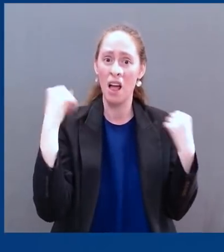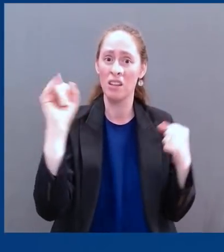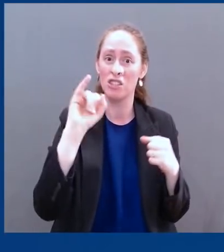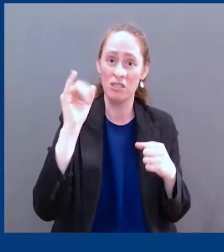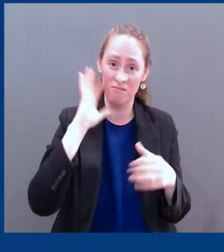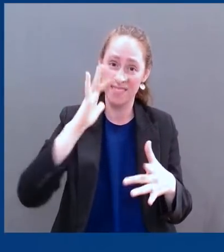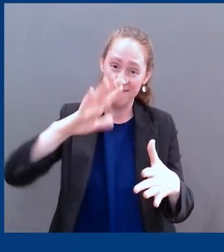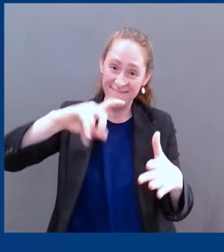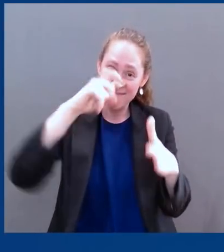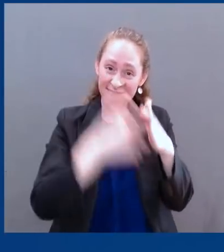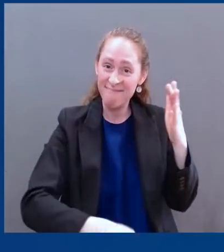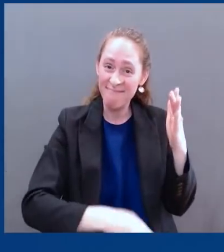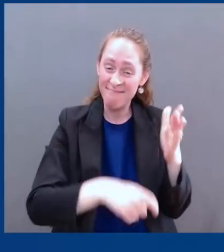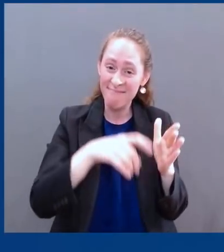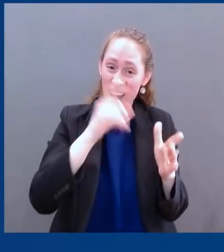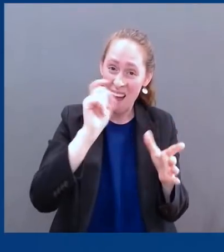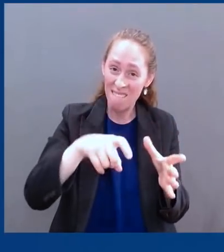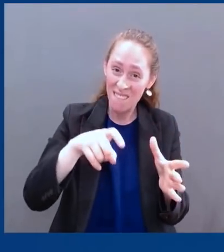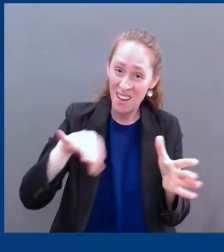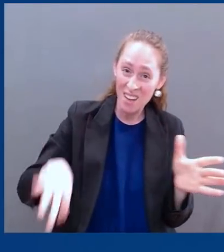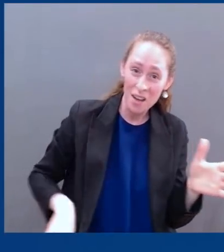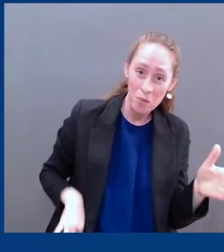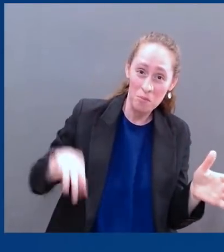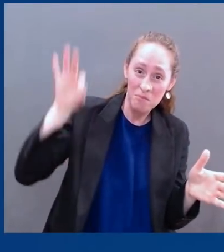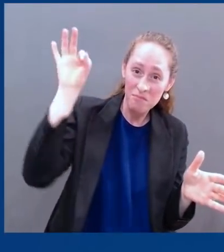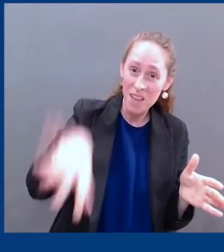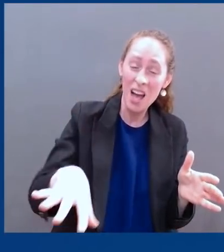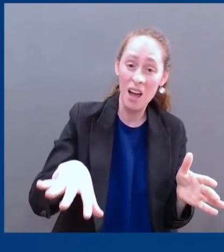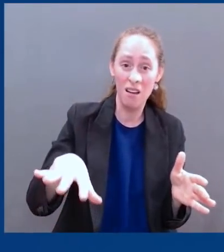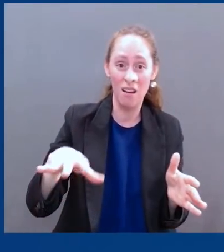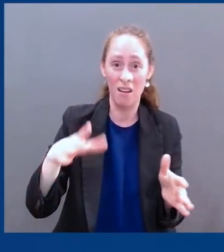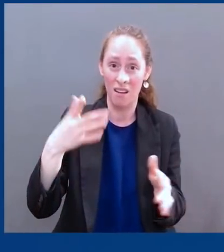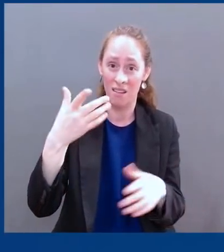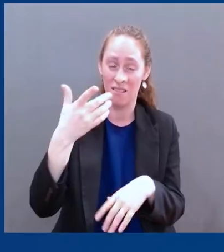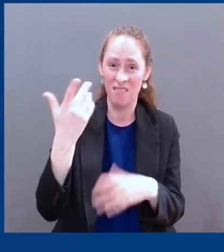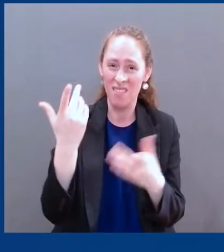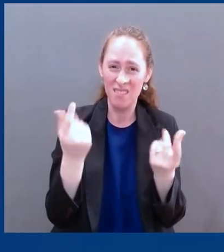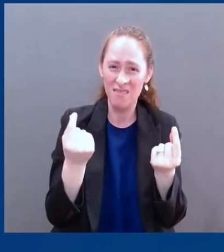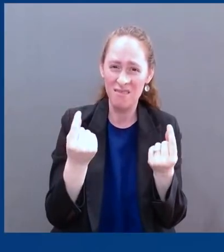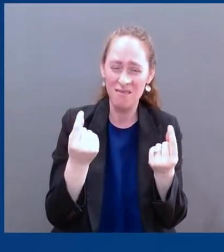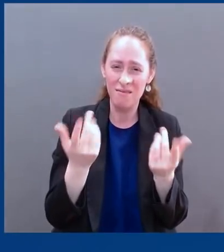Mr. Zients: Secretary Becerra. Secretary Becerra: So we're planning to continue to provide the different services